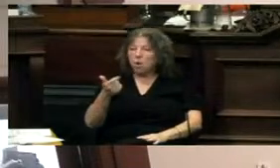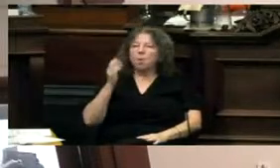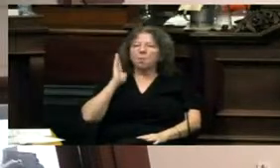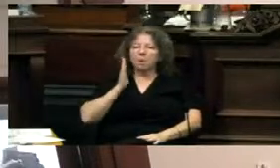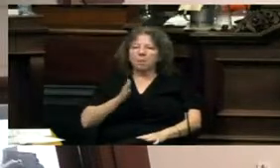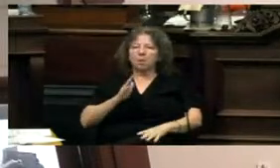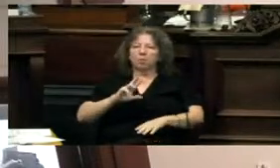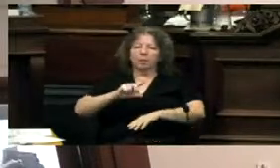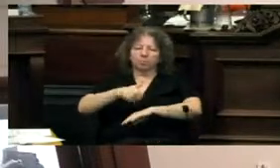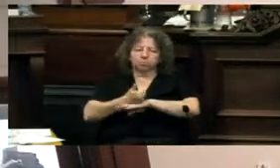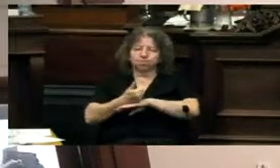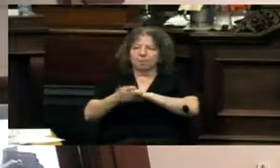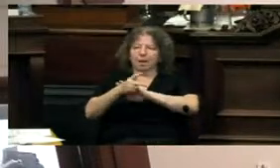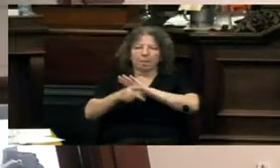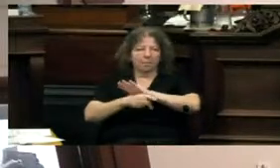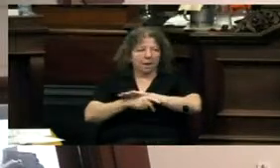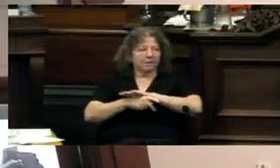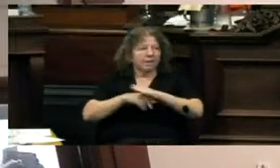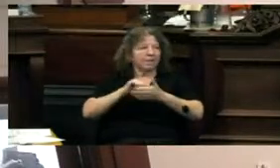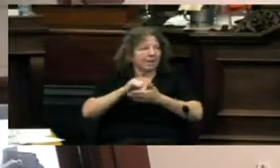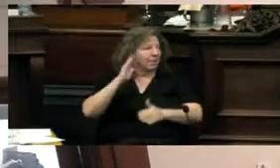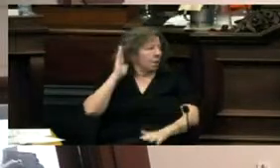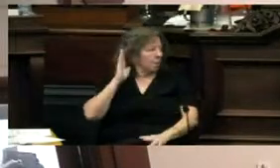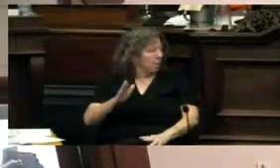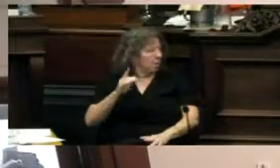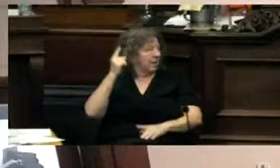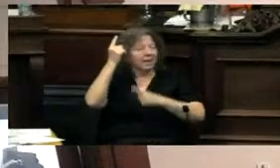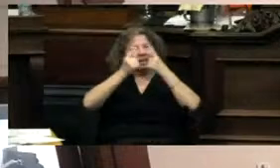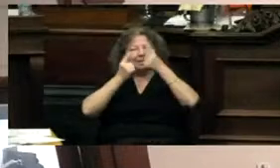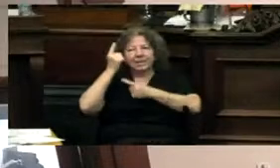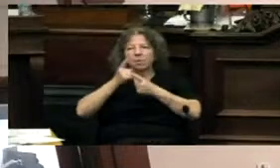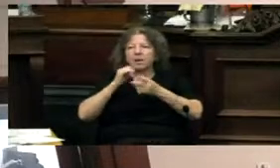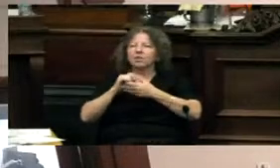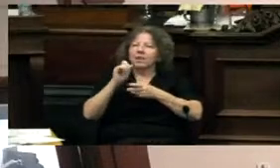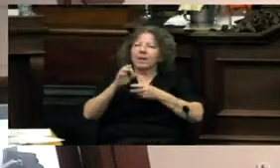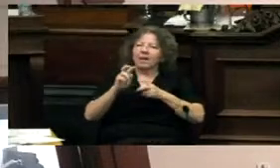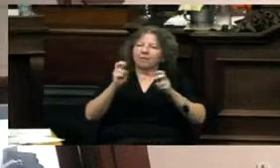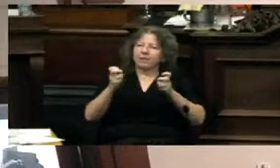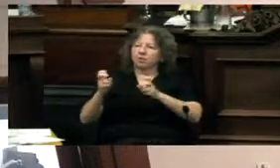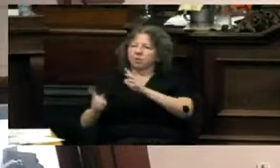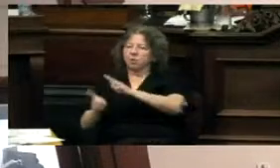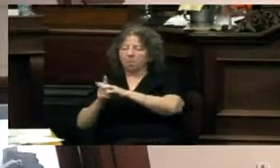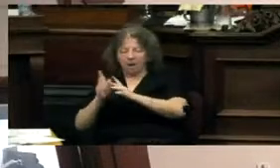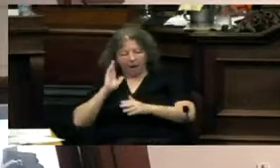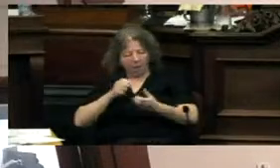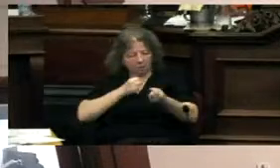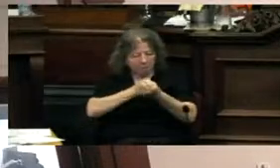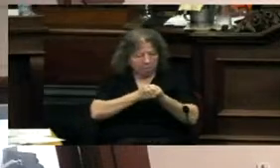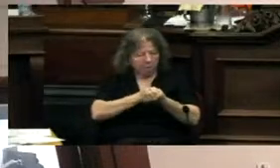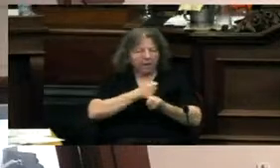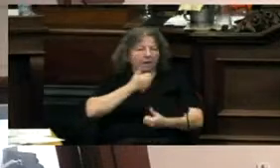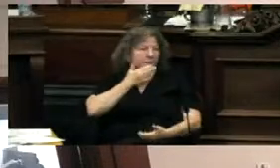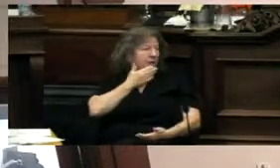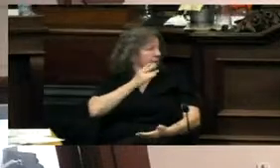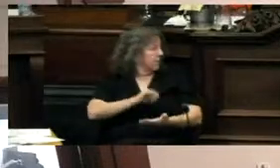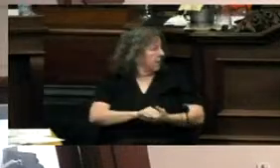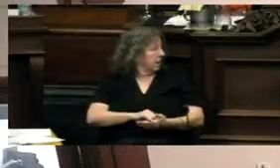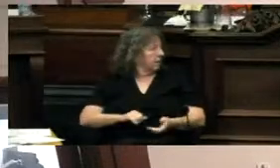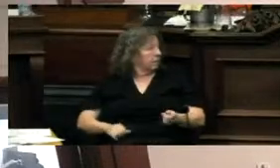president's statements that in the future, we will be enacting